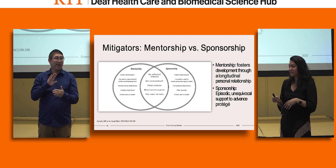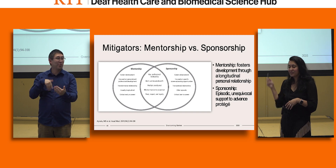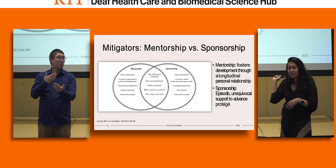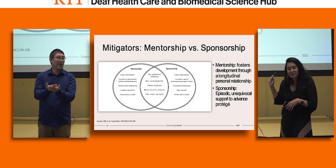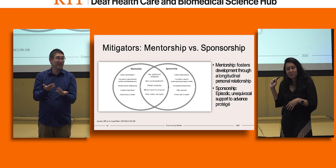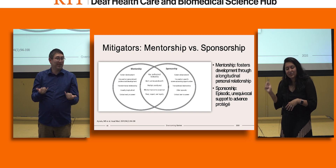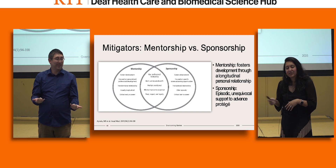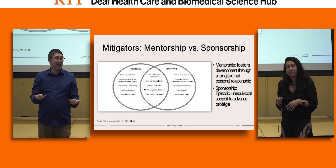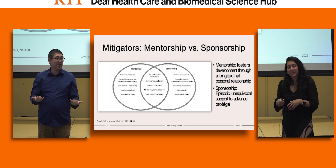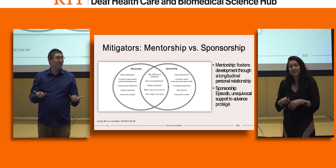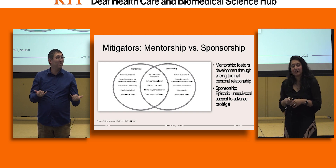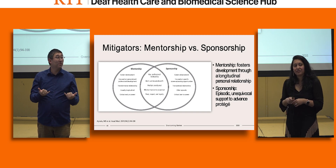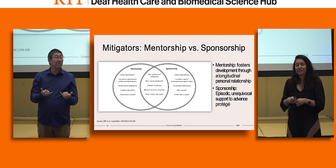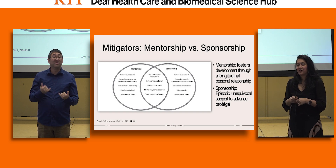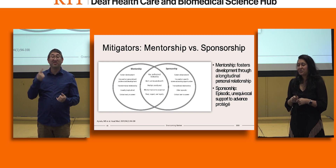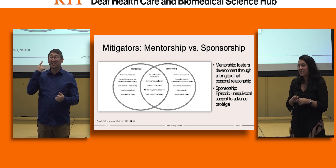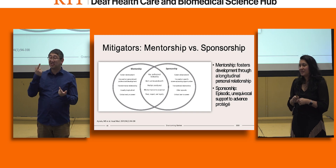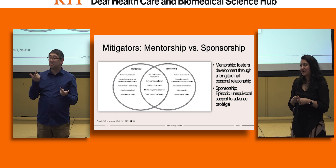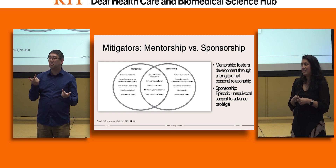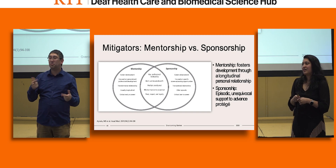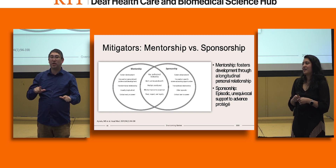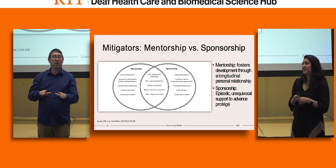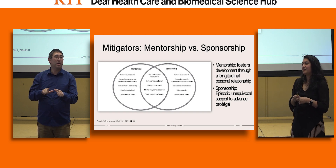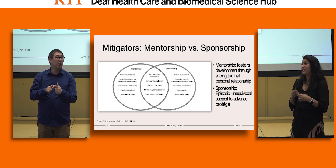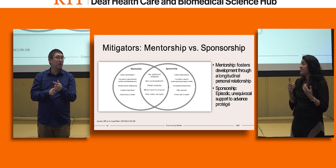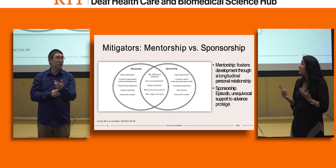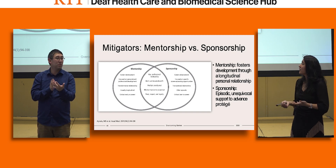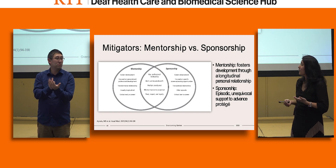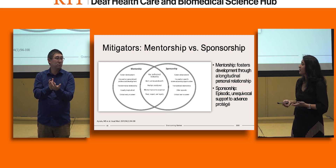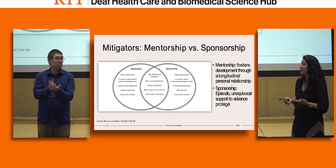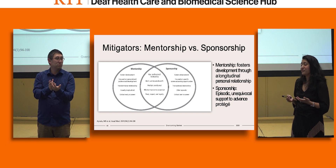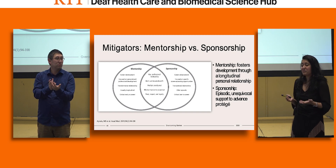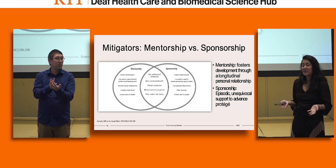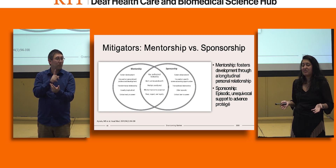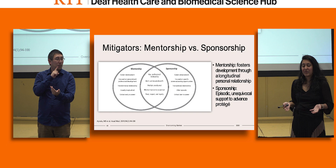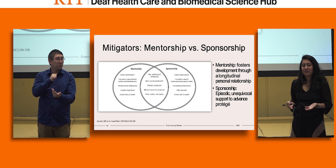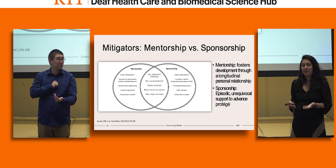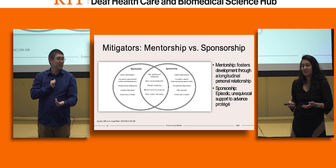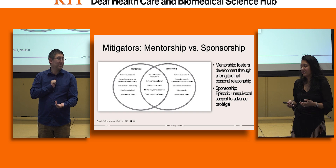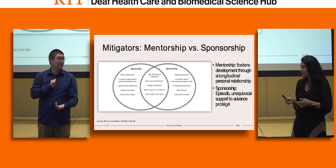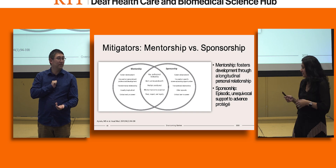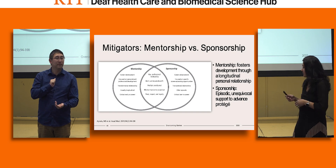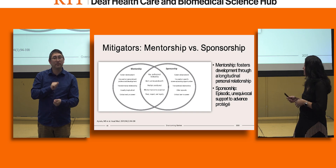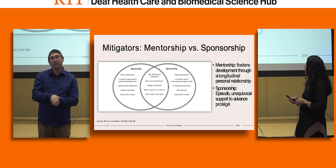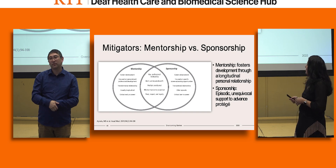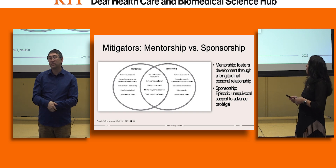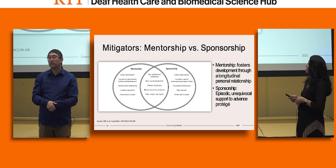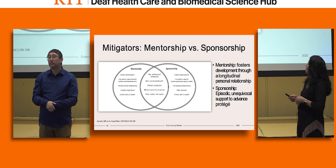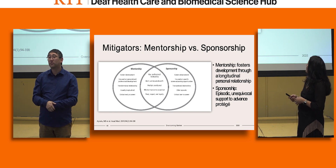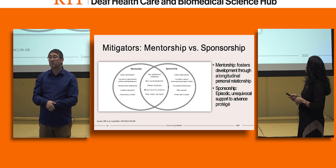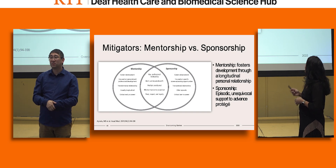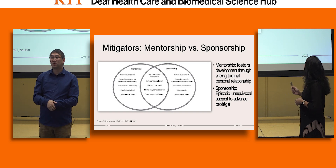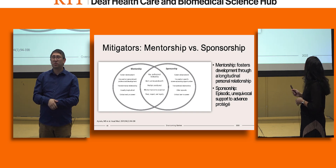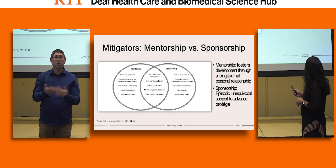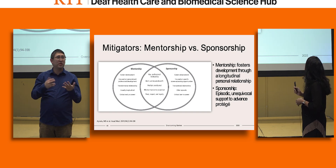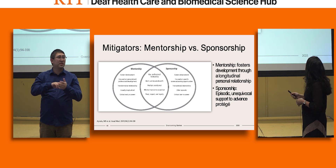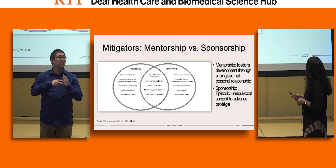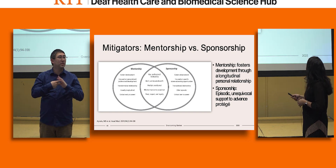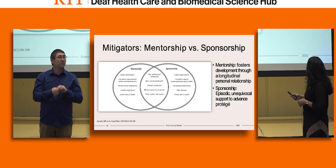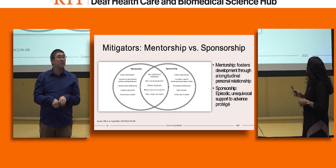This was a big mitigator for me and I think also for many of my colleagues. So, what does this mean?